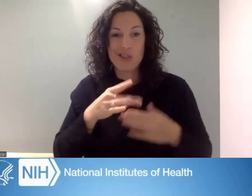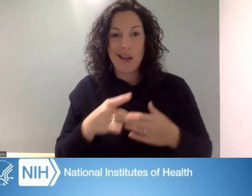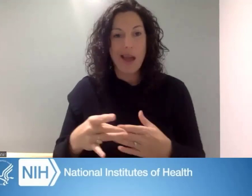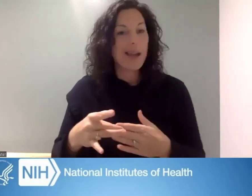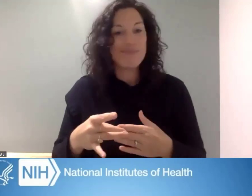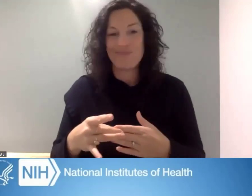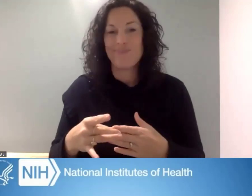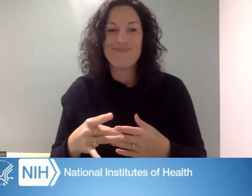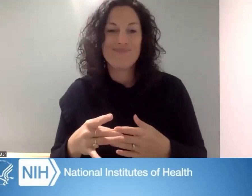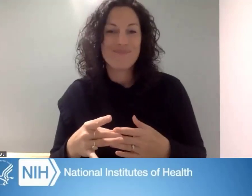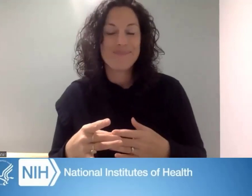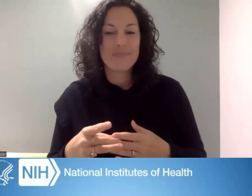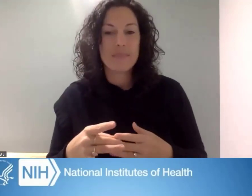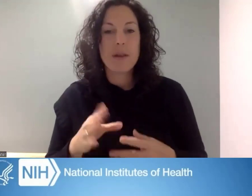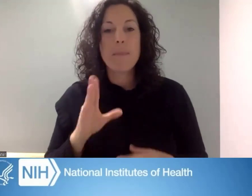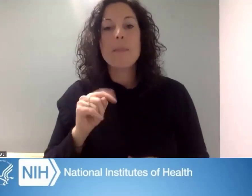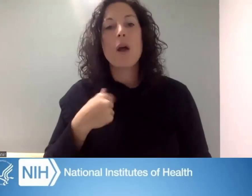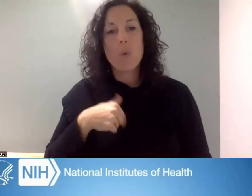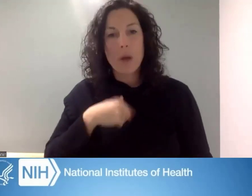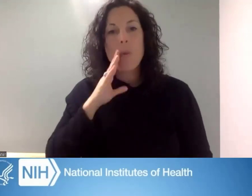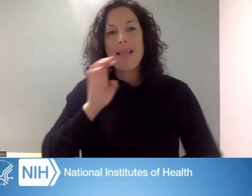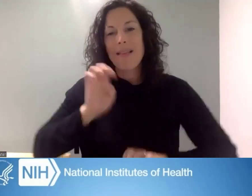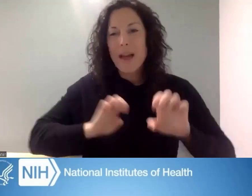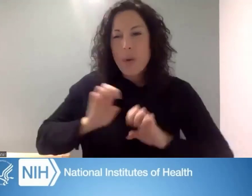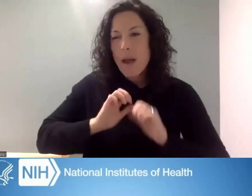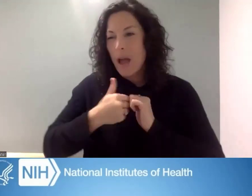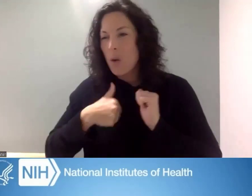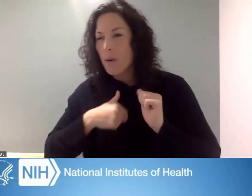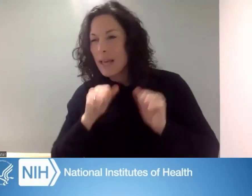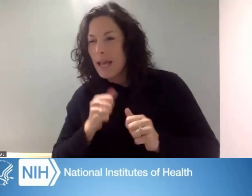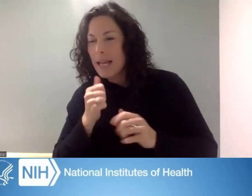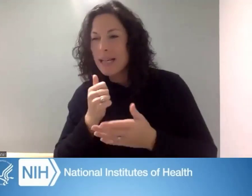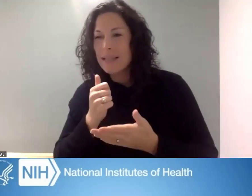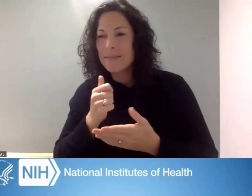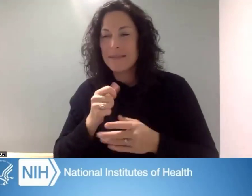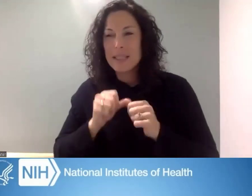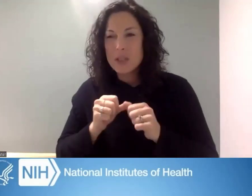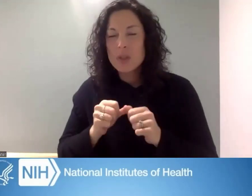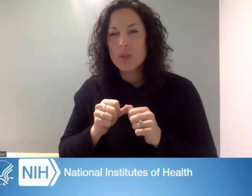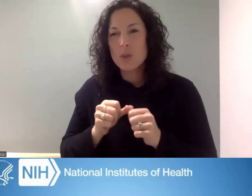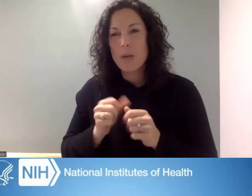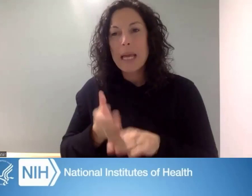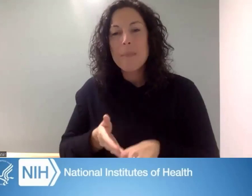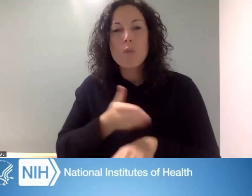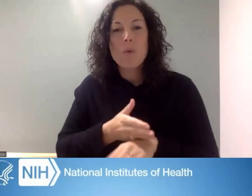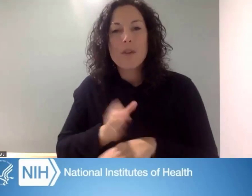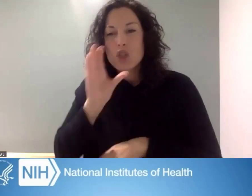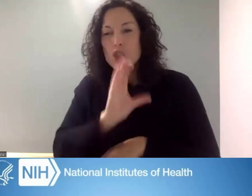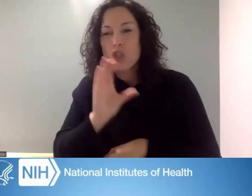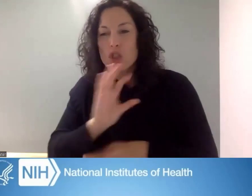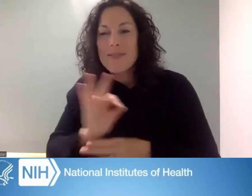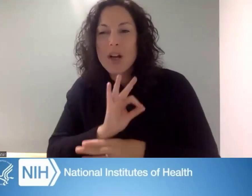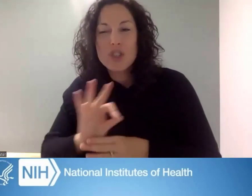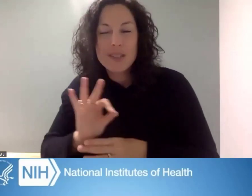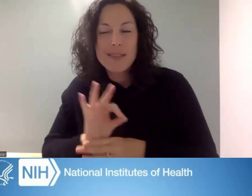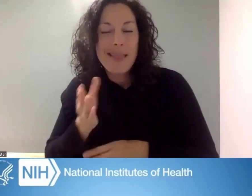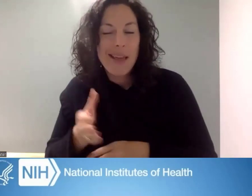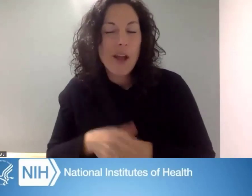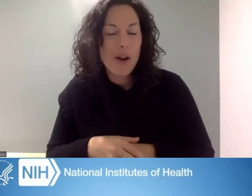However, we will evaluate how we can continue to improve the search functionalities there and seek that enhancement for the future.